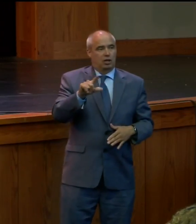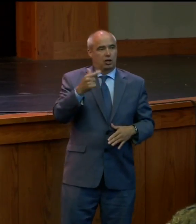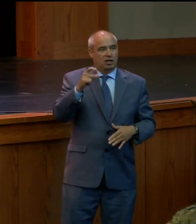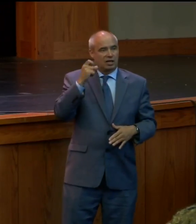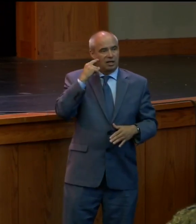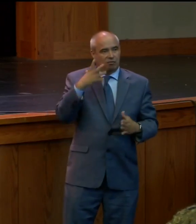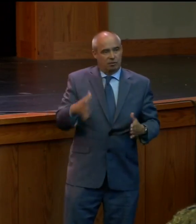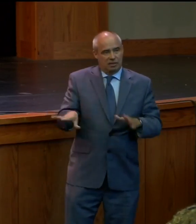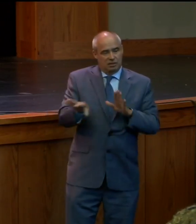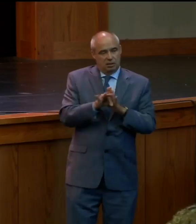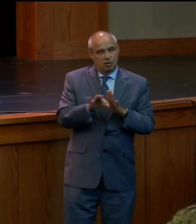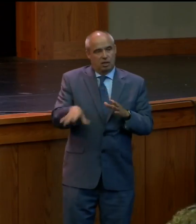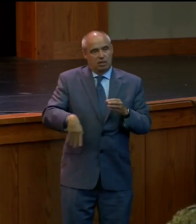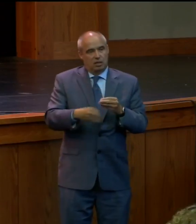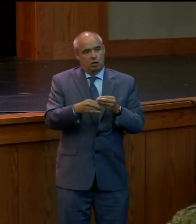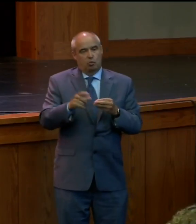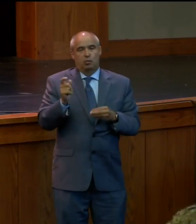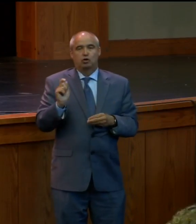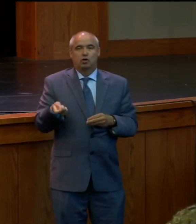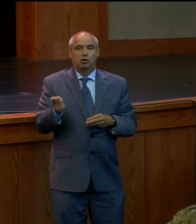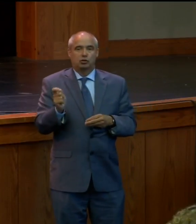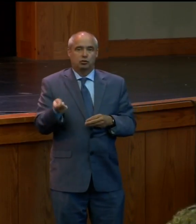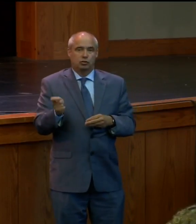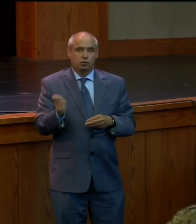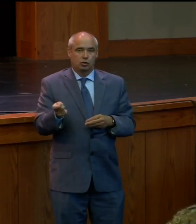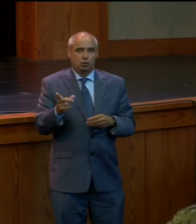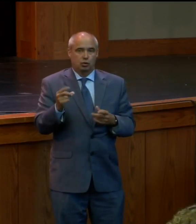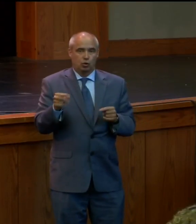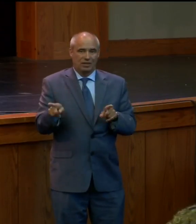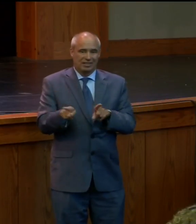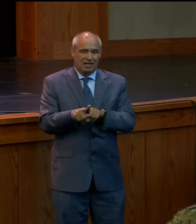IN ADDITION, I WOULD HAVE THE JUDGES DO THE SAME THING.